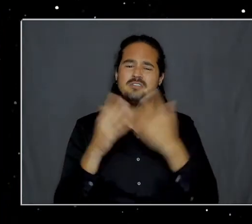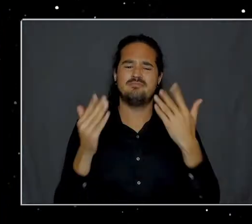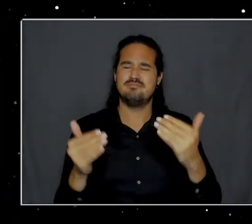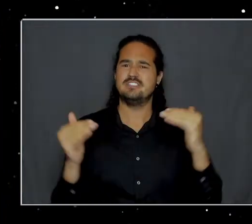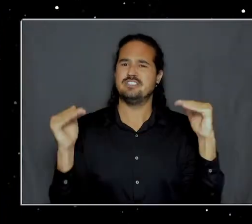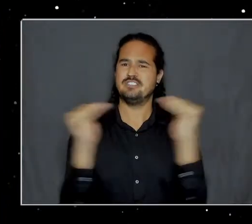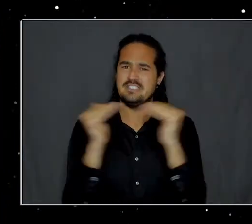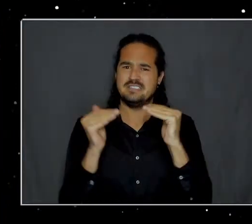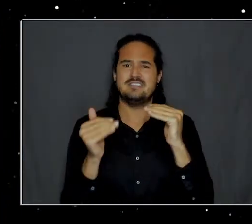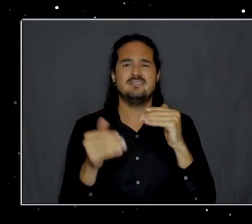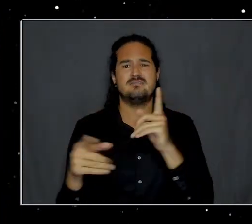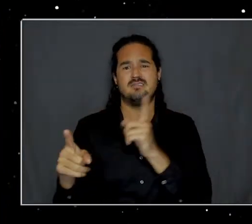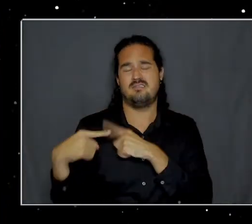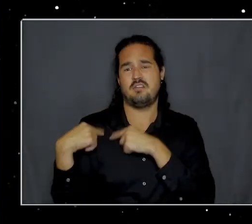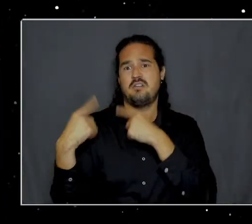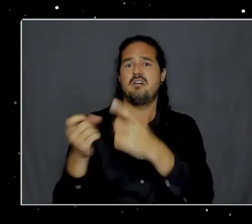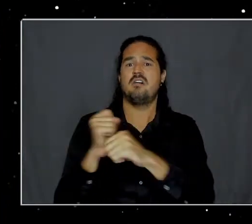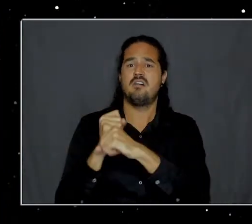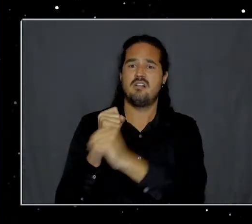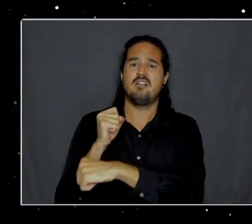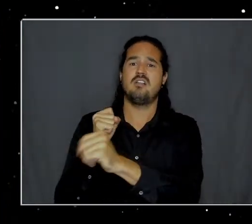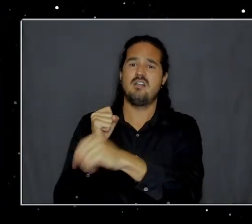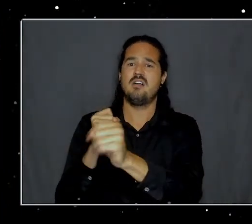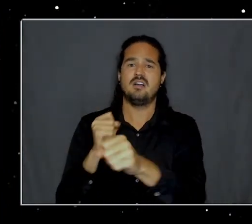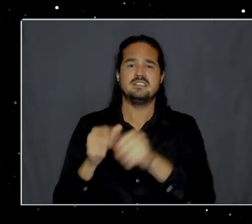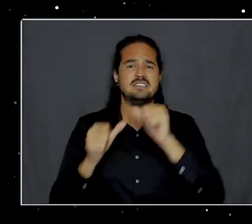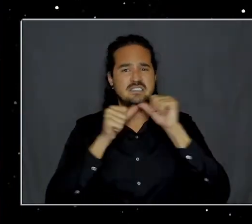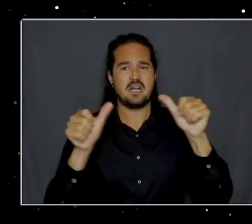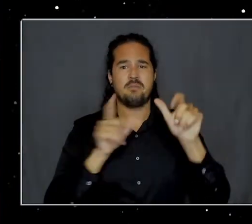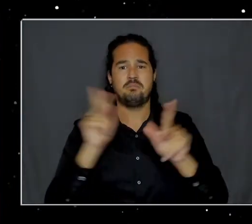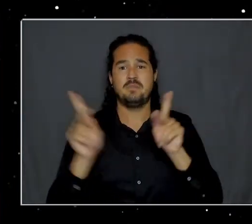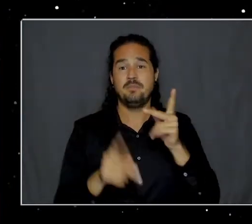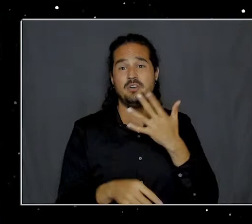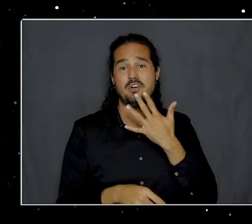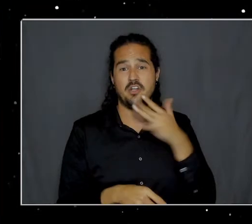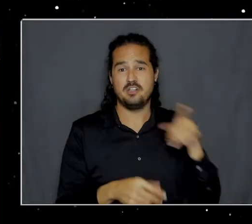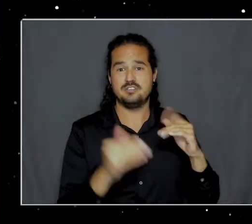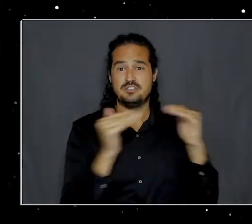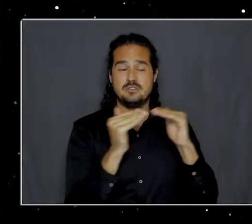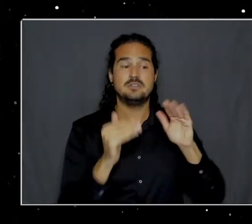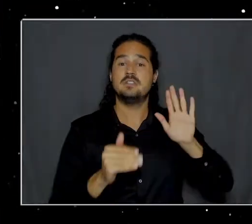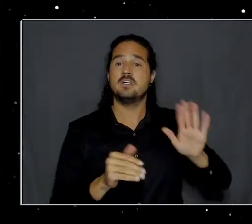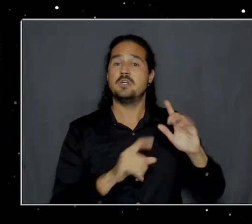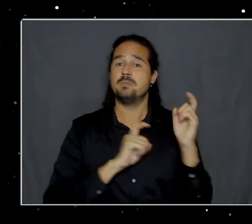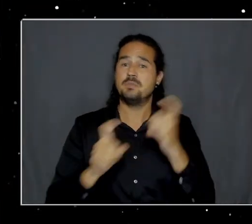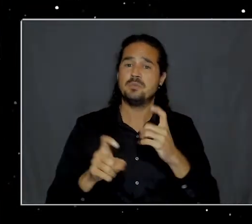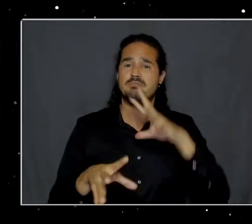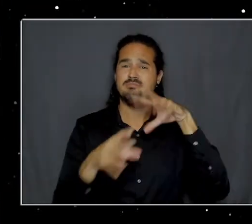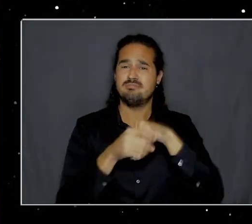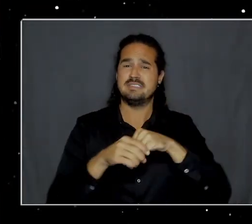OF COLOR. ROXANA GOMEZ: THEIR CONTRIBUTION, THEIR PARTICIPATION, EVERY STEP OF THE